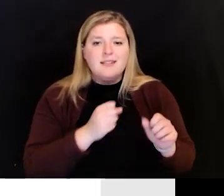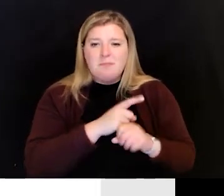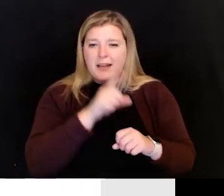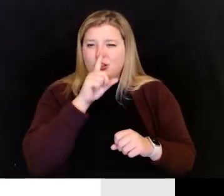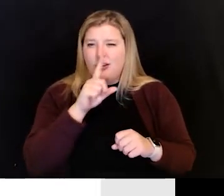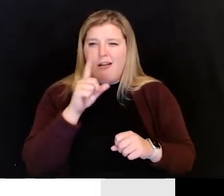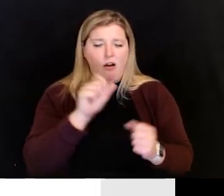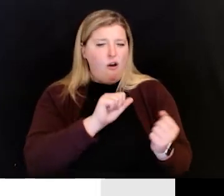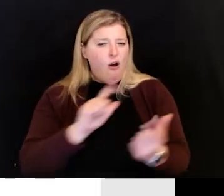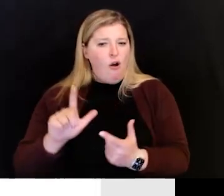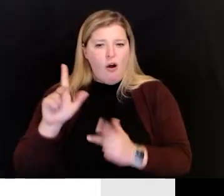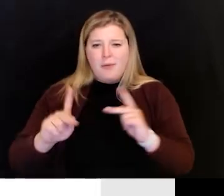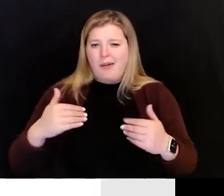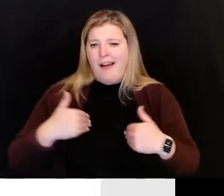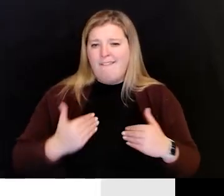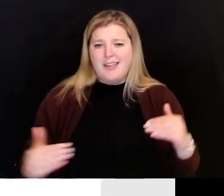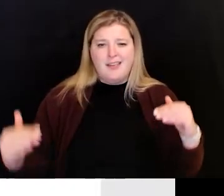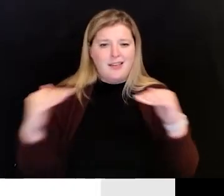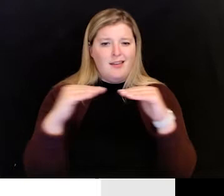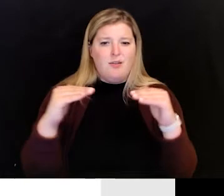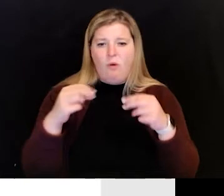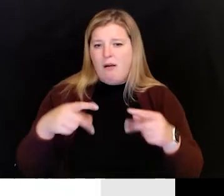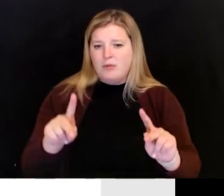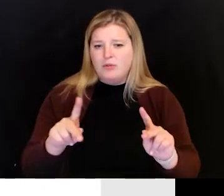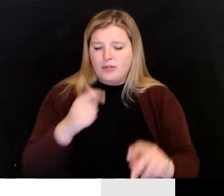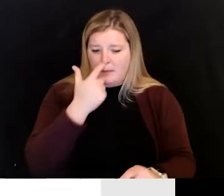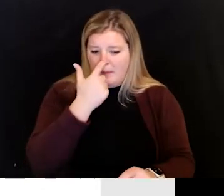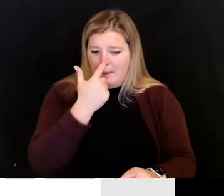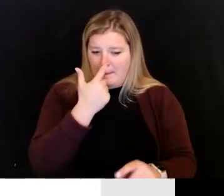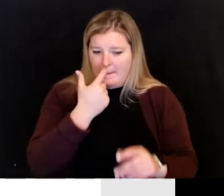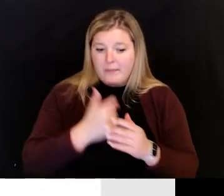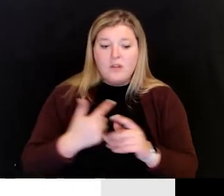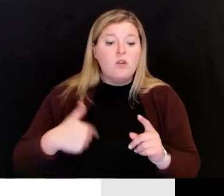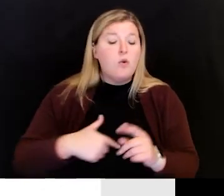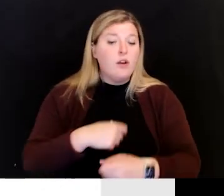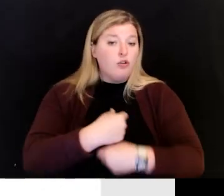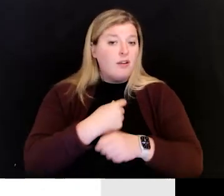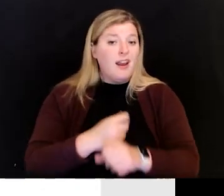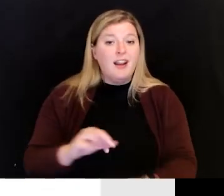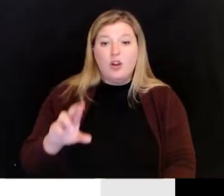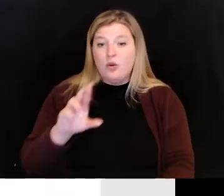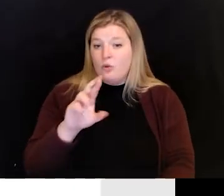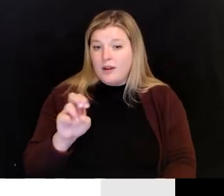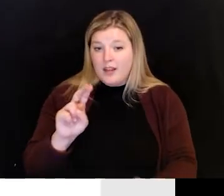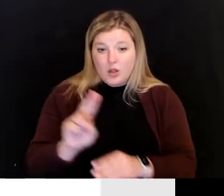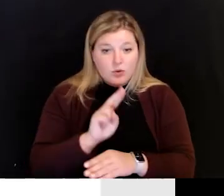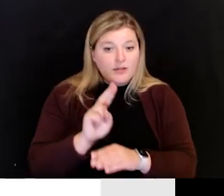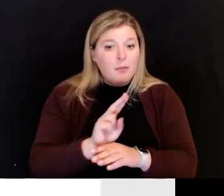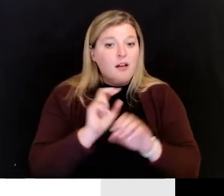available to them. We're creating reusable templates, reusable requirements--